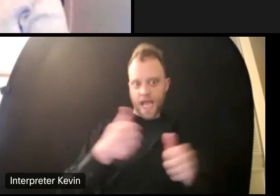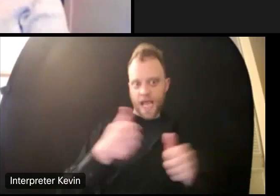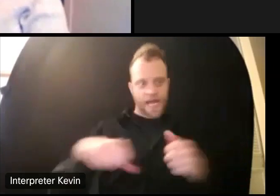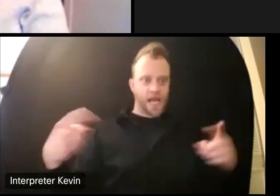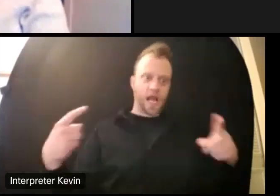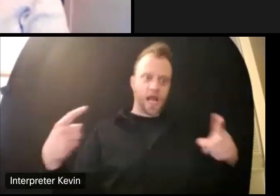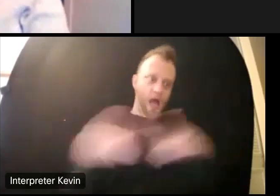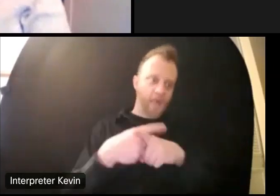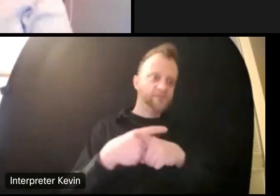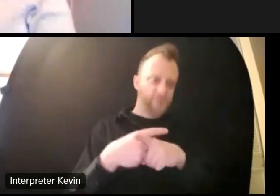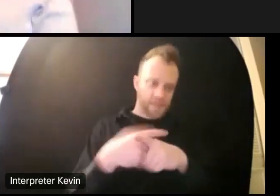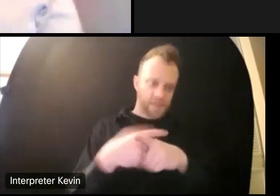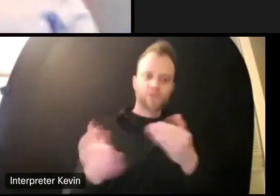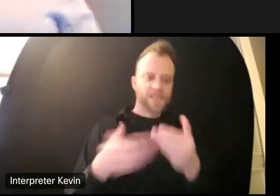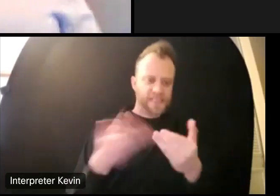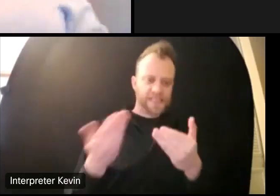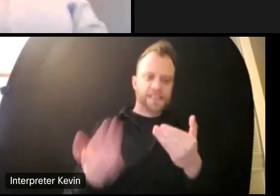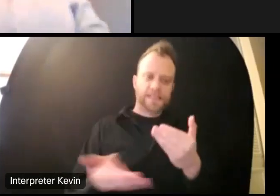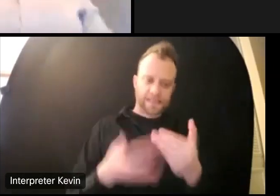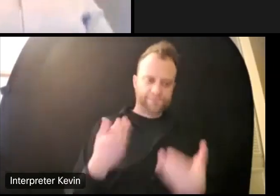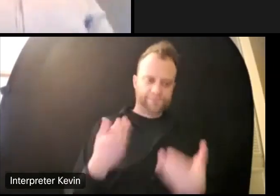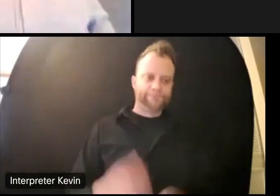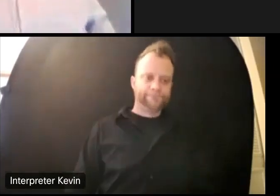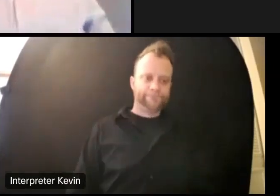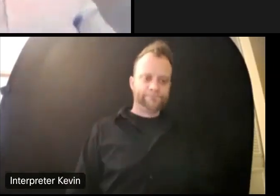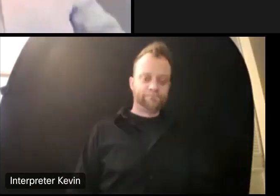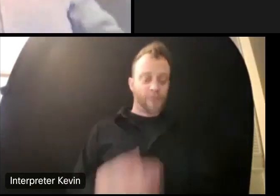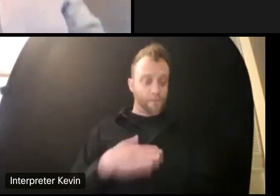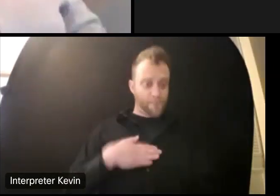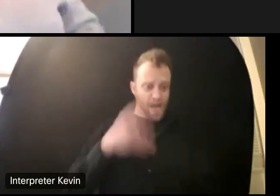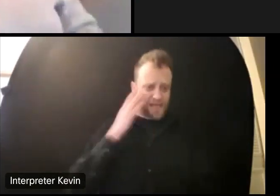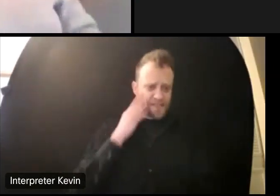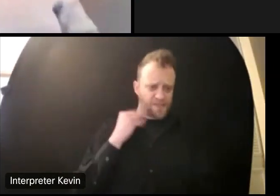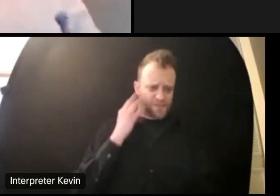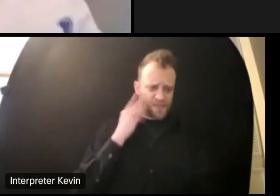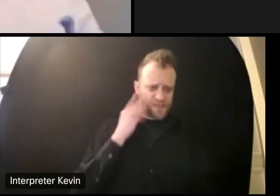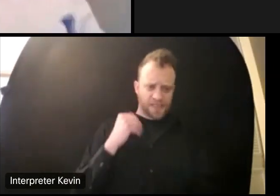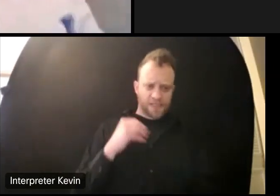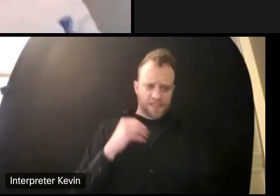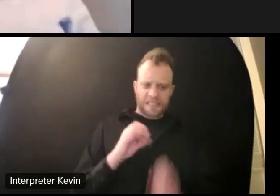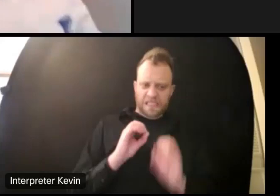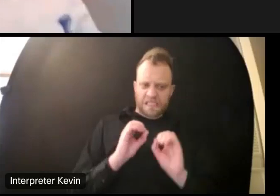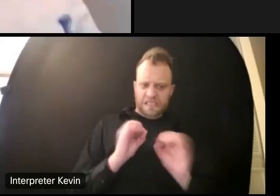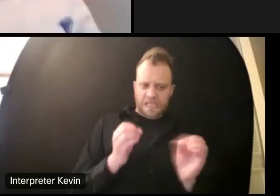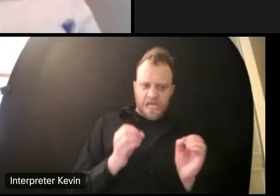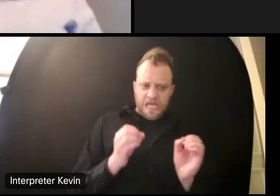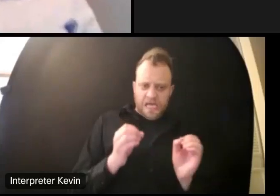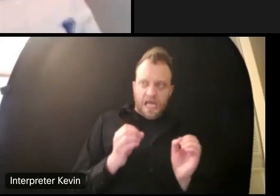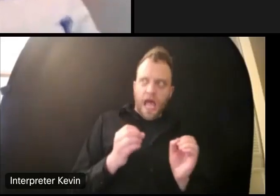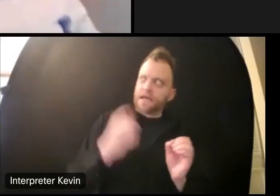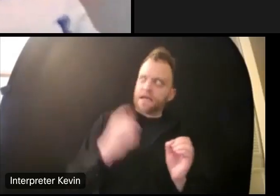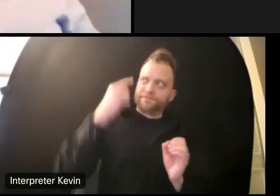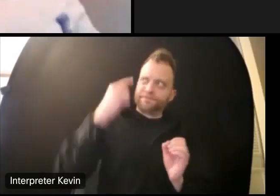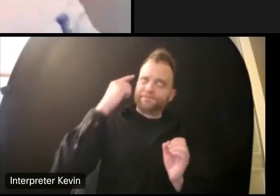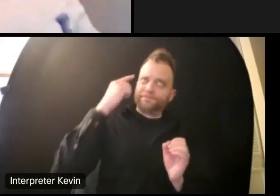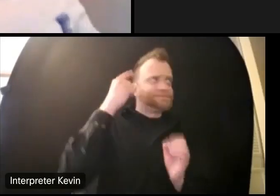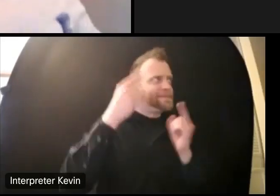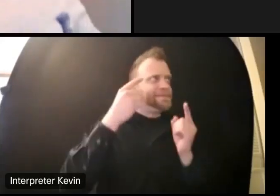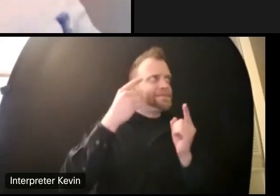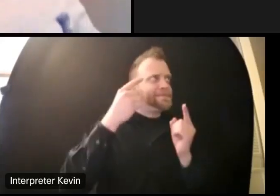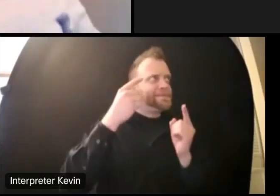honestly from my experience, there was virtually nothing that I can think of that if I was asked